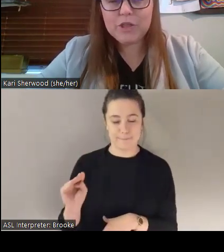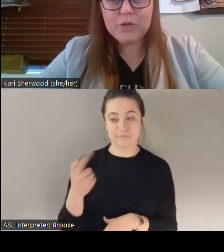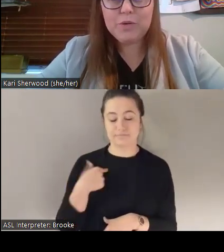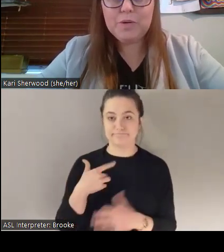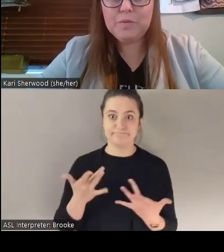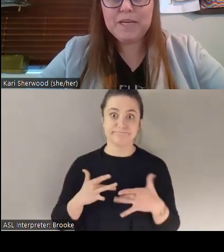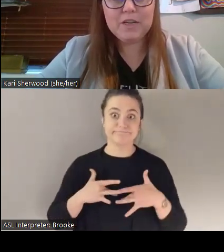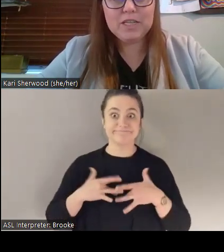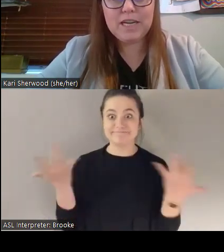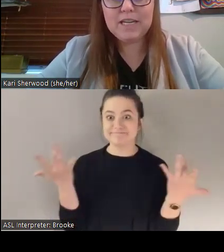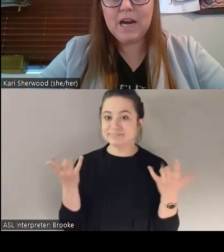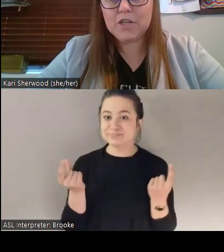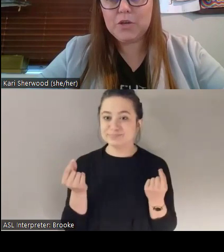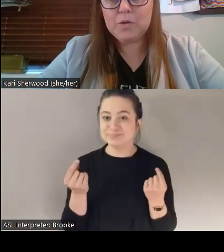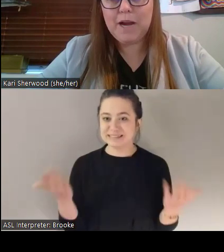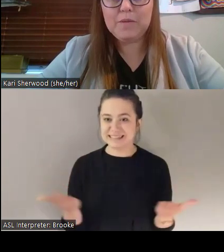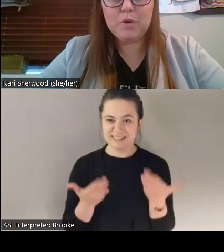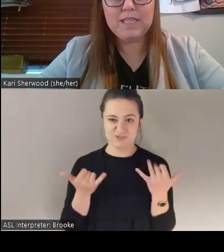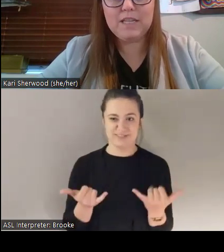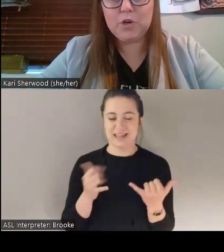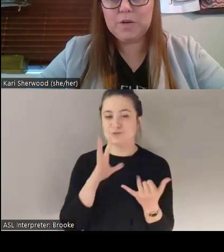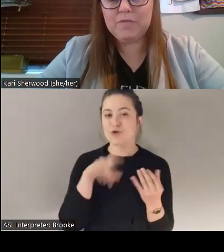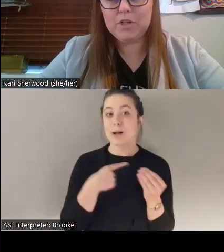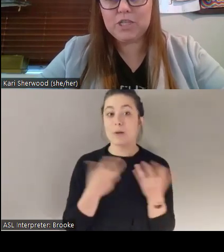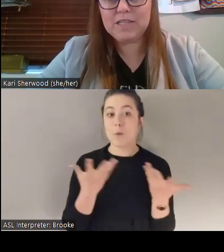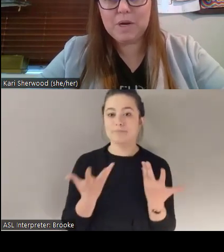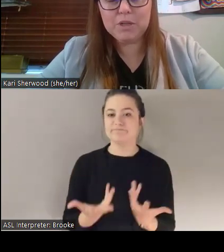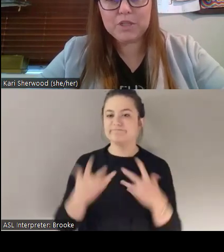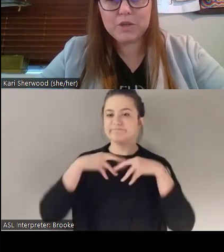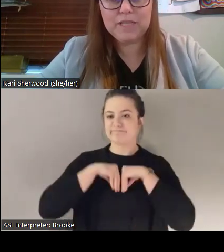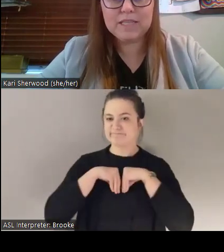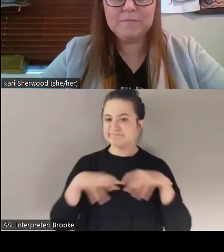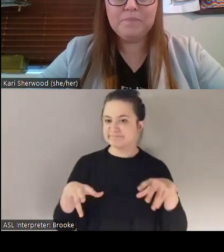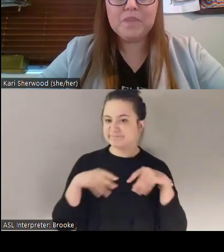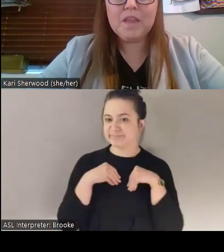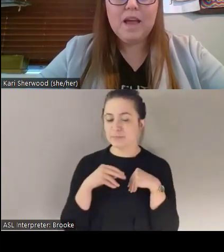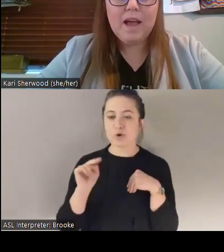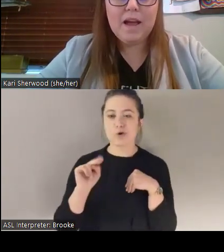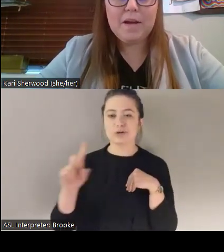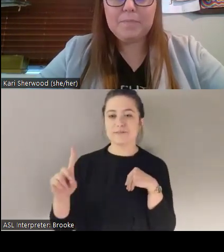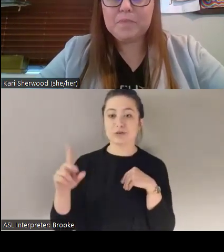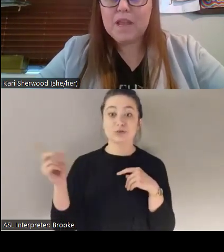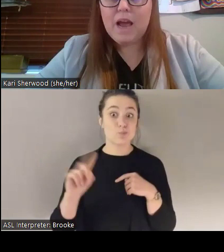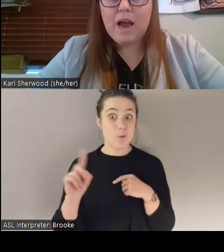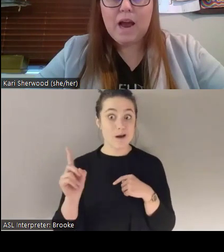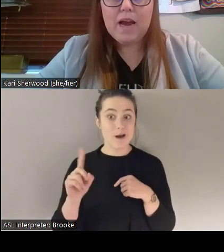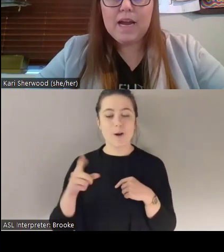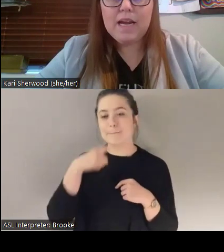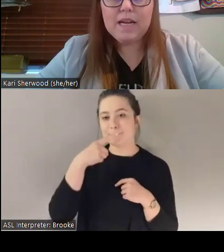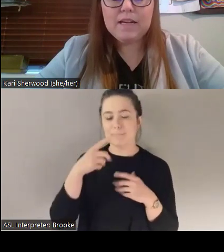to be here today to talk to you about embracing neurodivergence in public service.